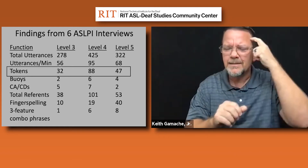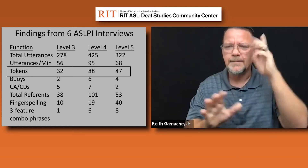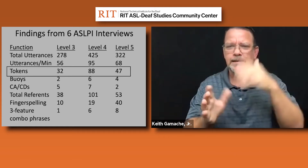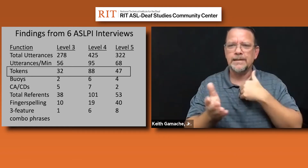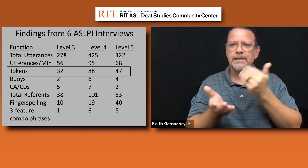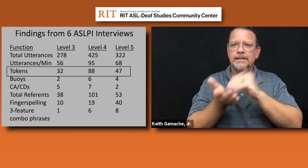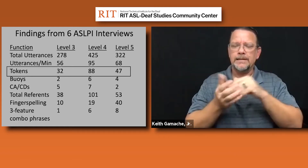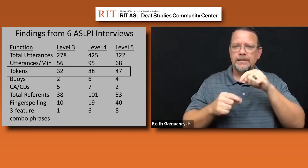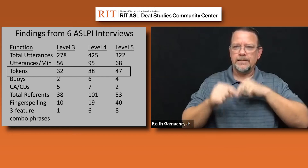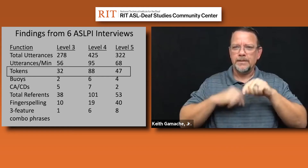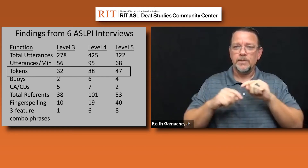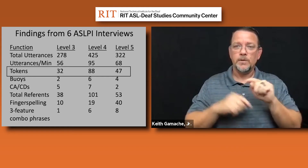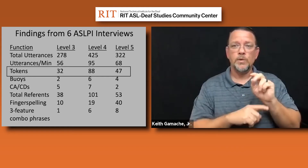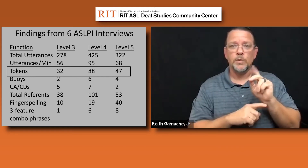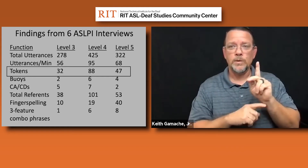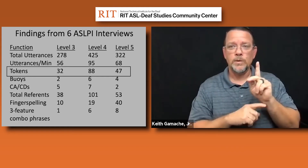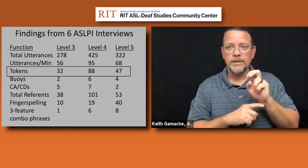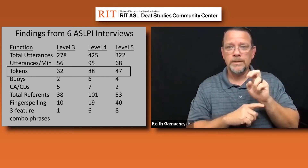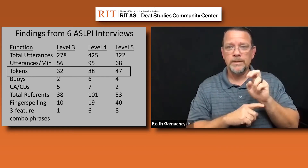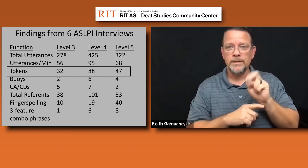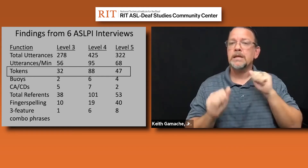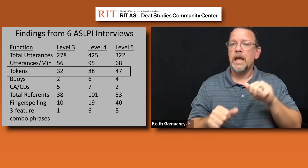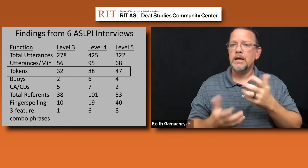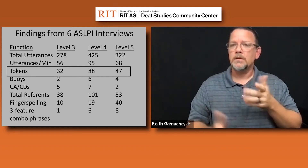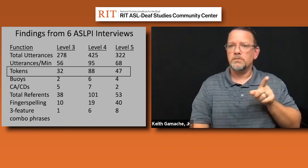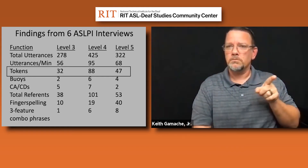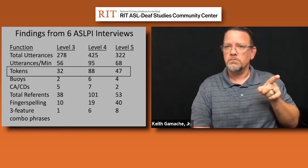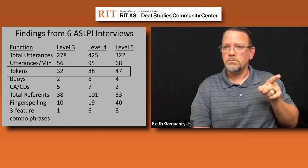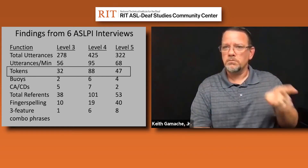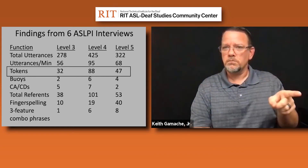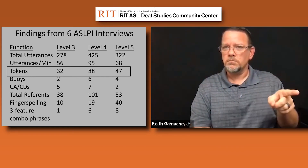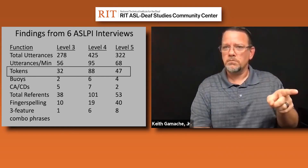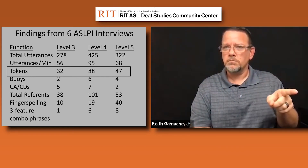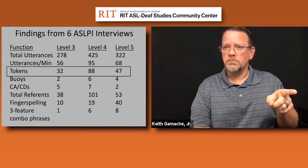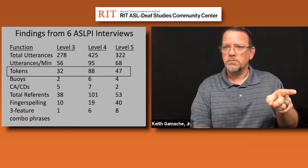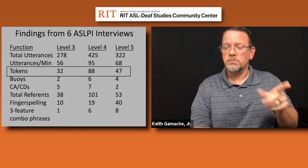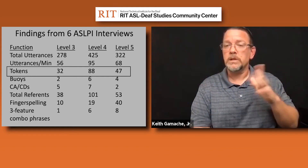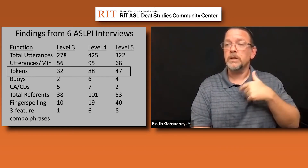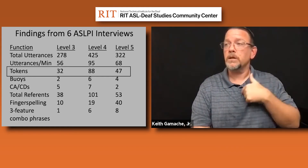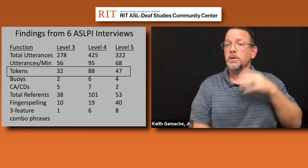than a Level 4 but more than a Level 3, so a token is referring to something in space.